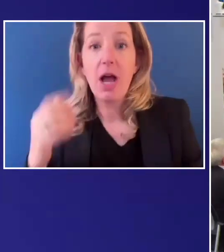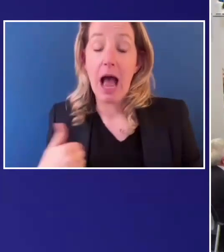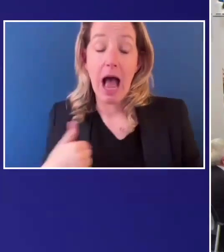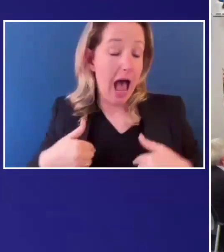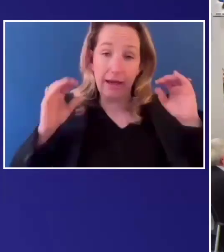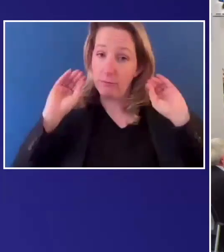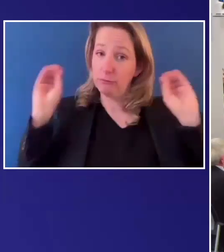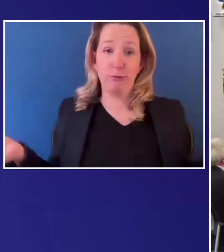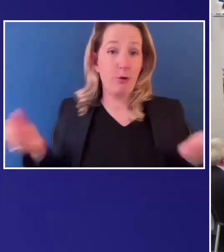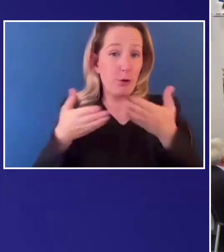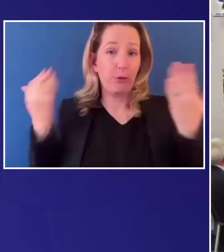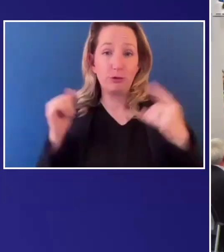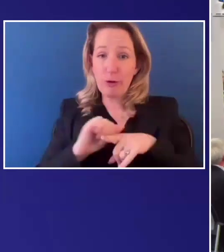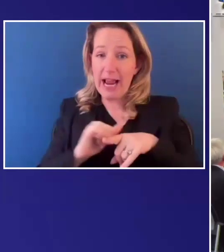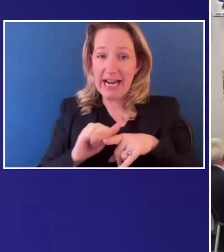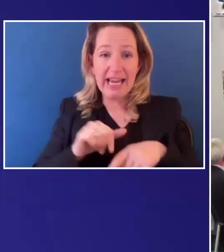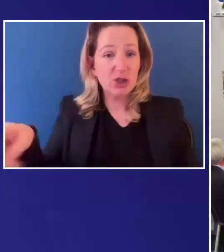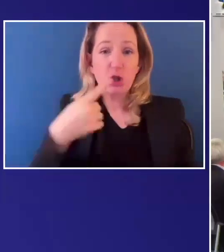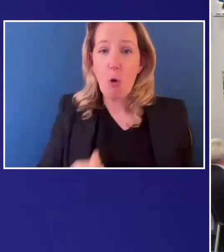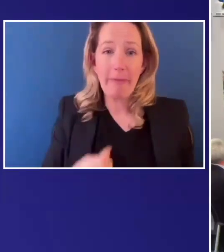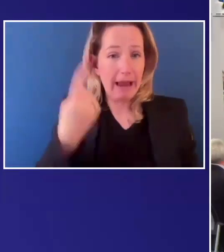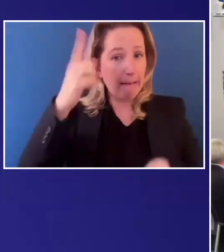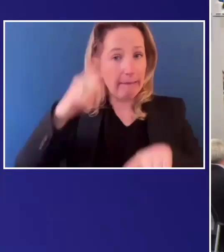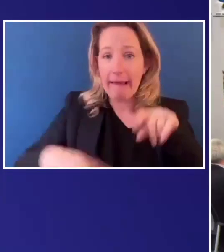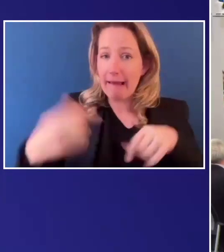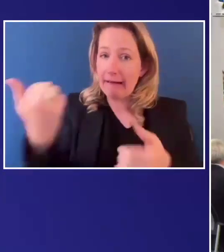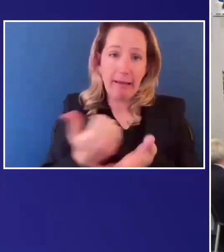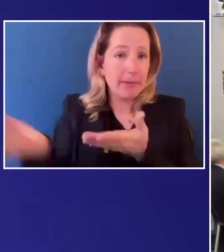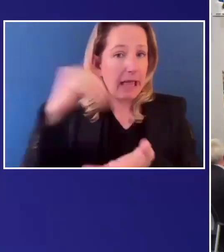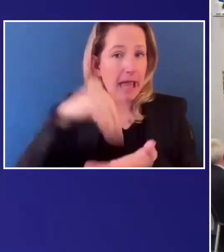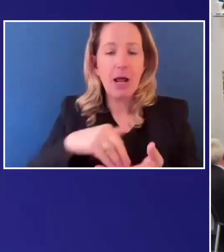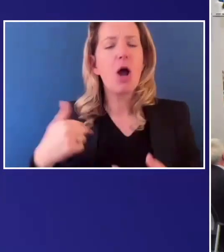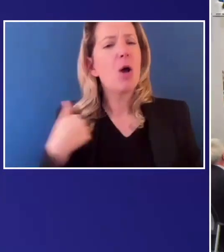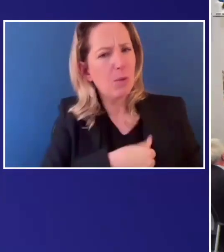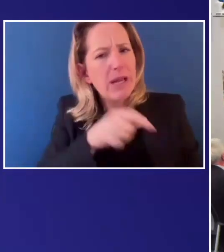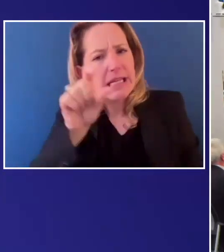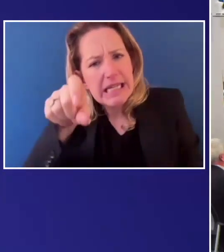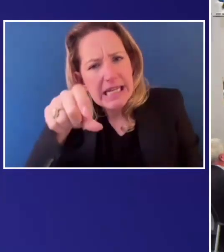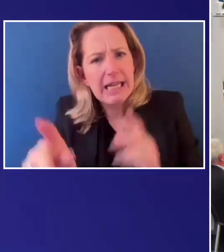So we need people in these fields, as other people have said.